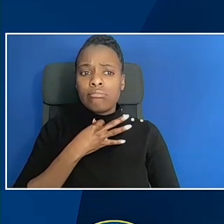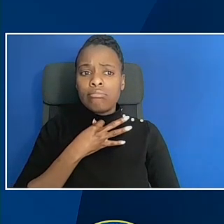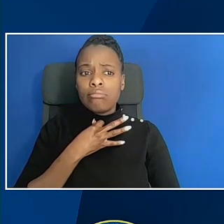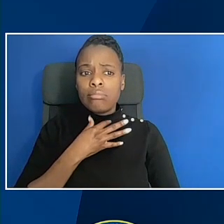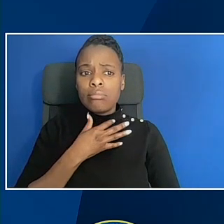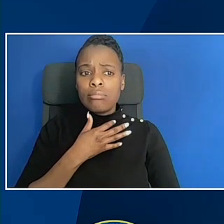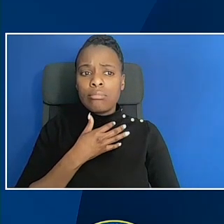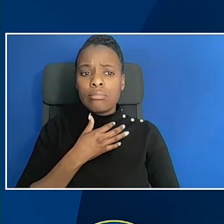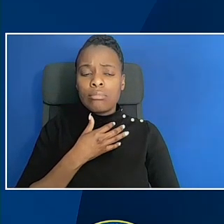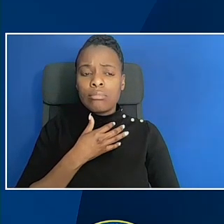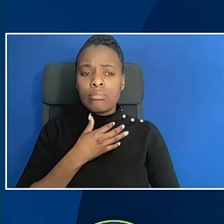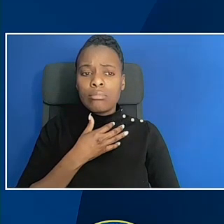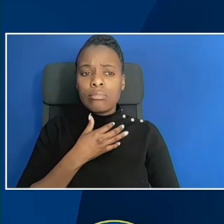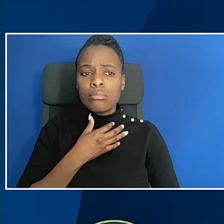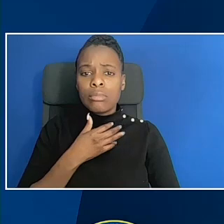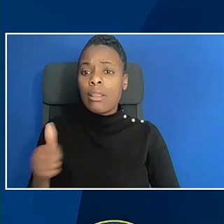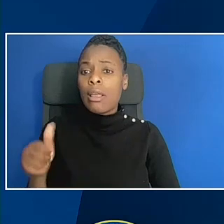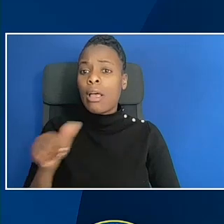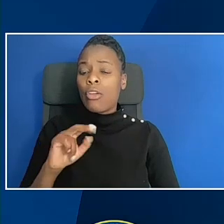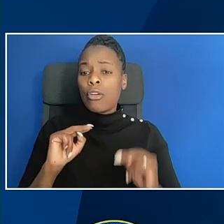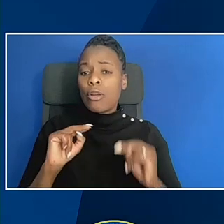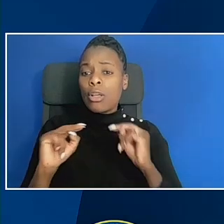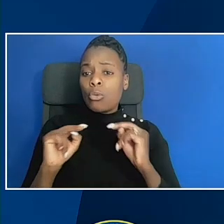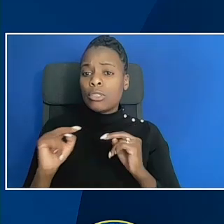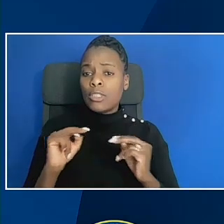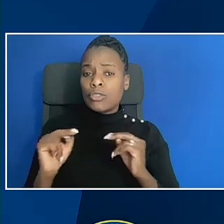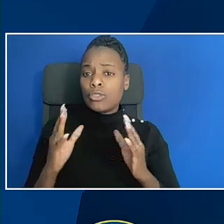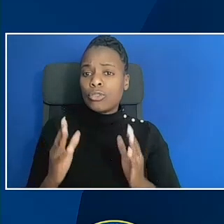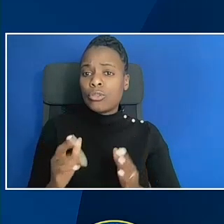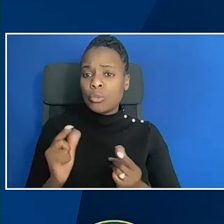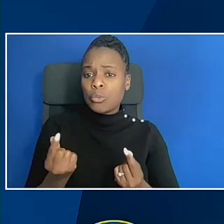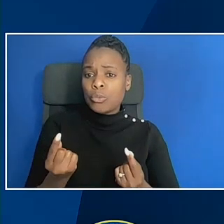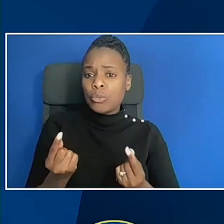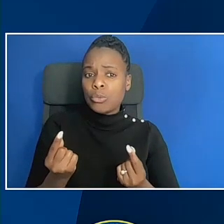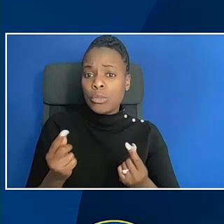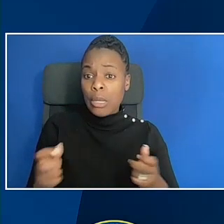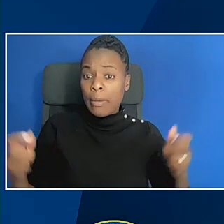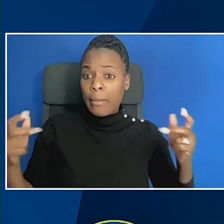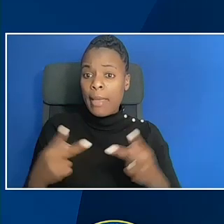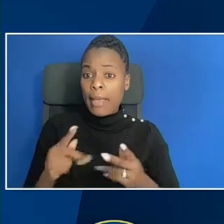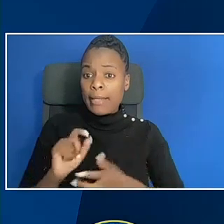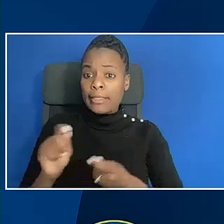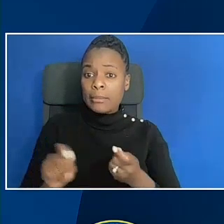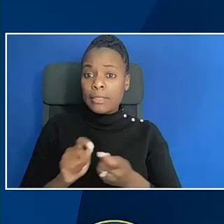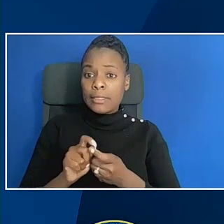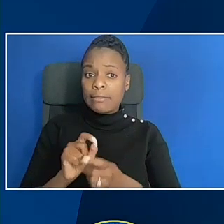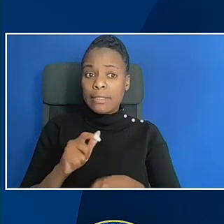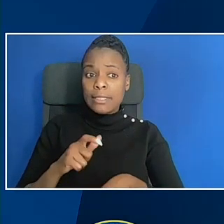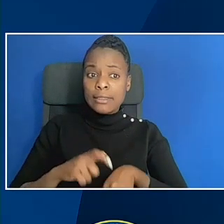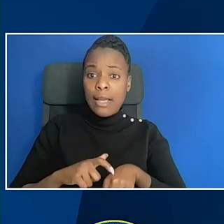negotiators, I mean, are they just coming back at a certain time after because they have a break, or is there conversation?